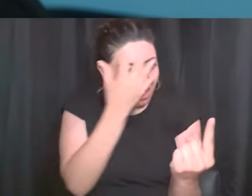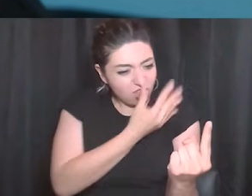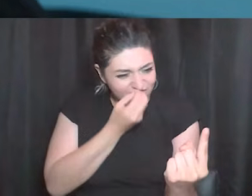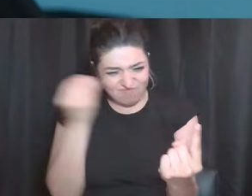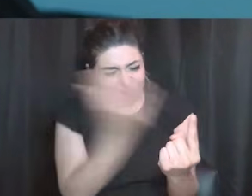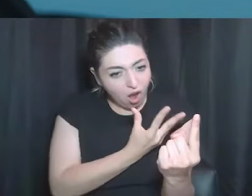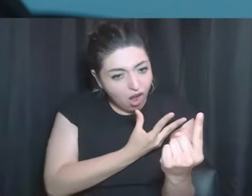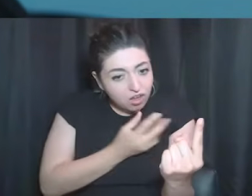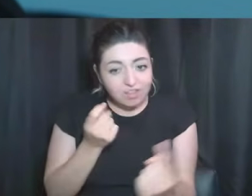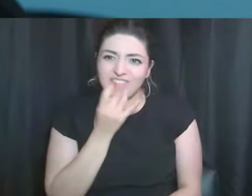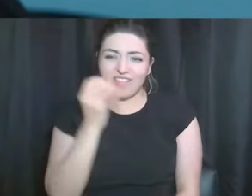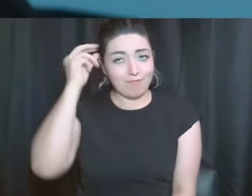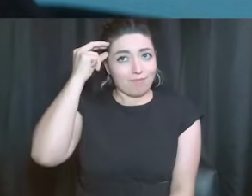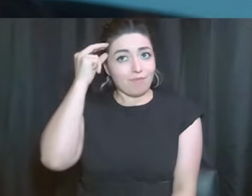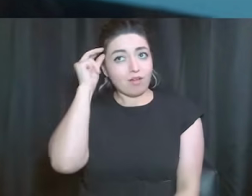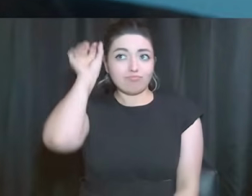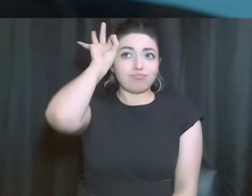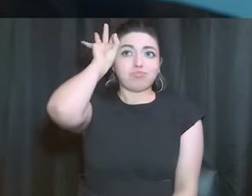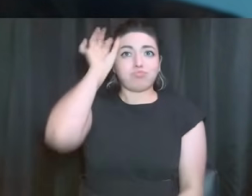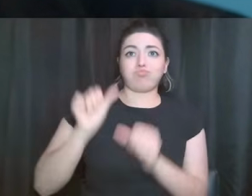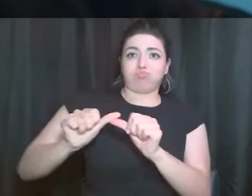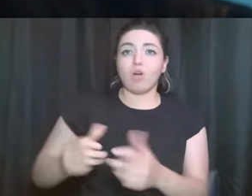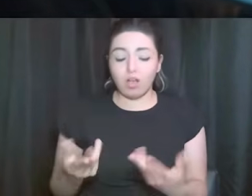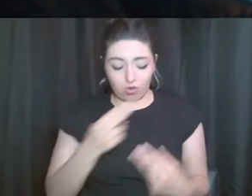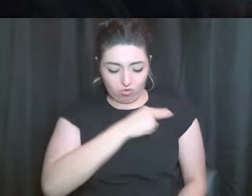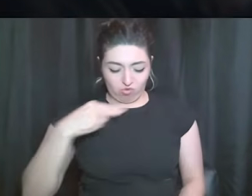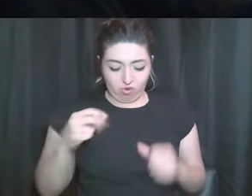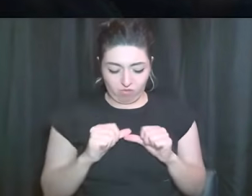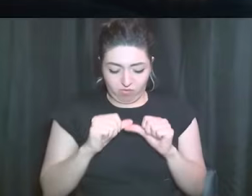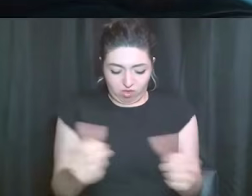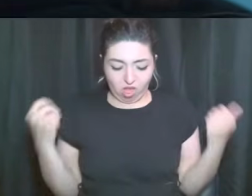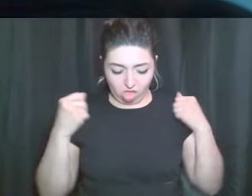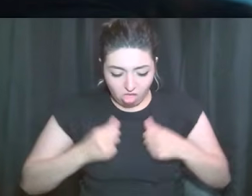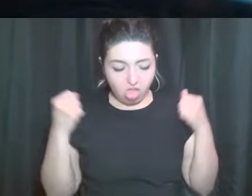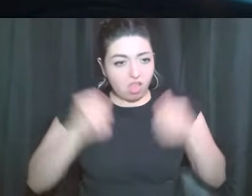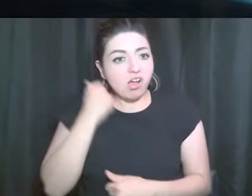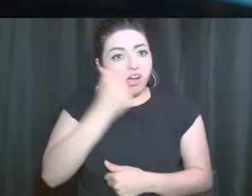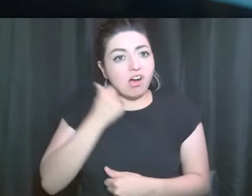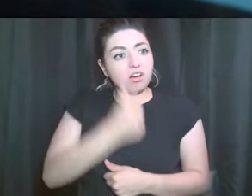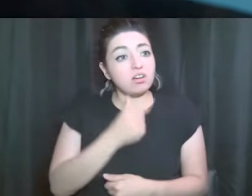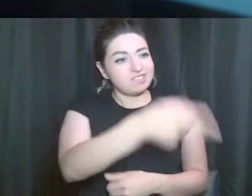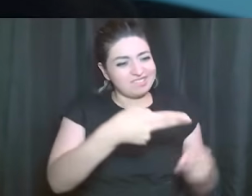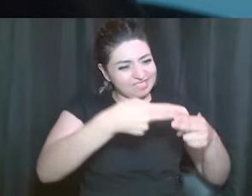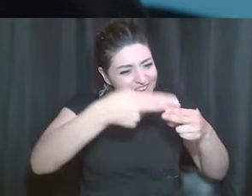and it's like you don't give a damn. You keep that spinny light on your head. You still wear the uniform they gave you.